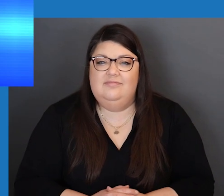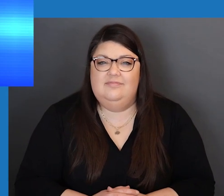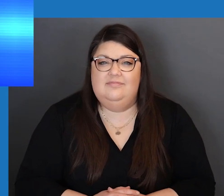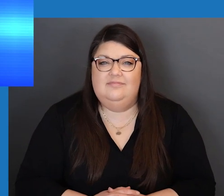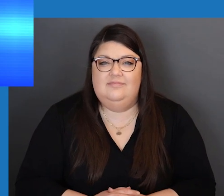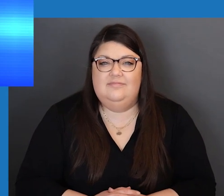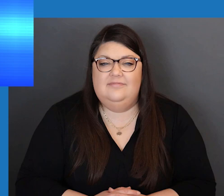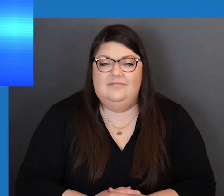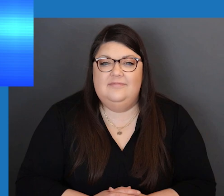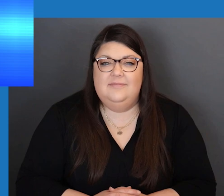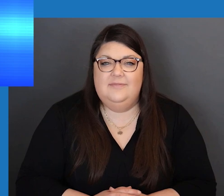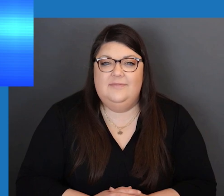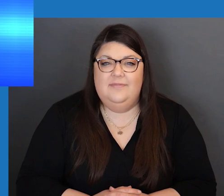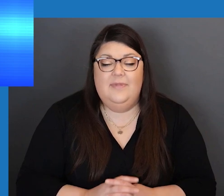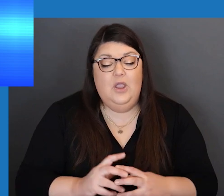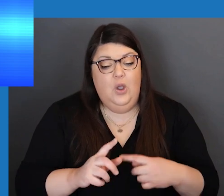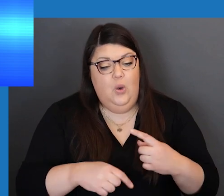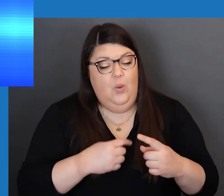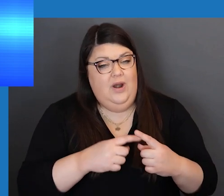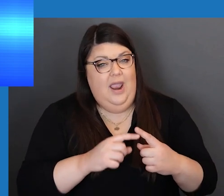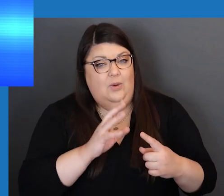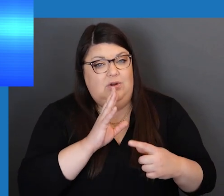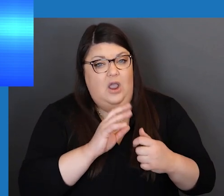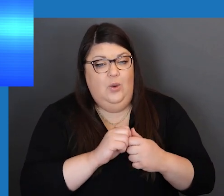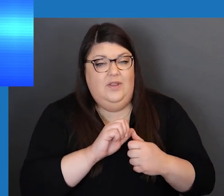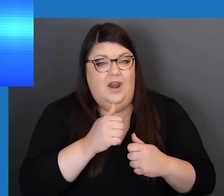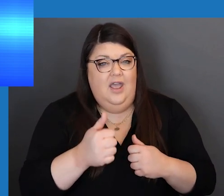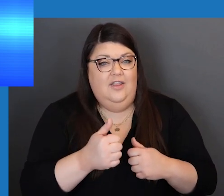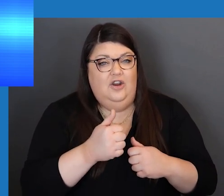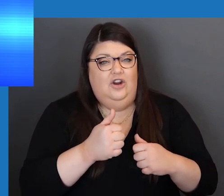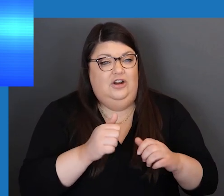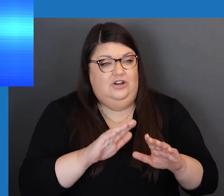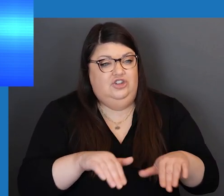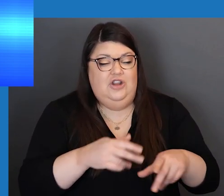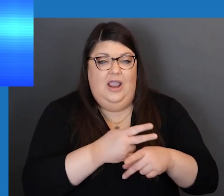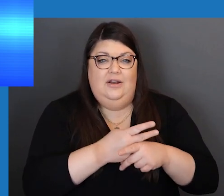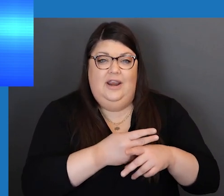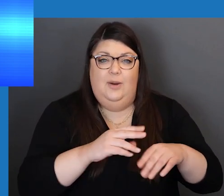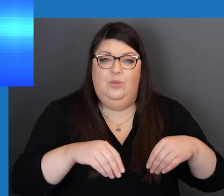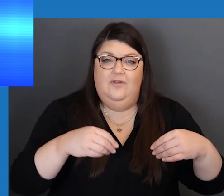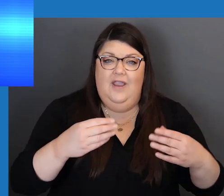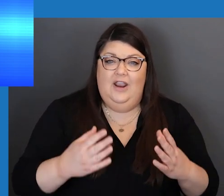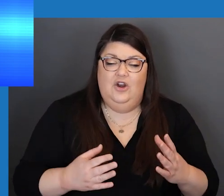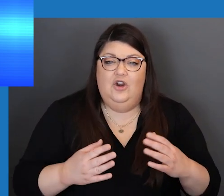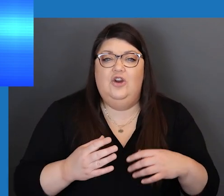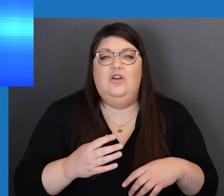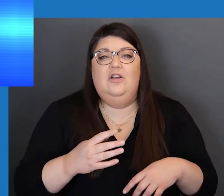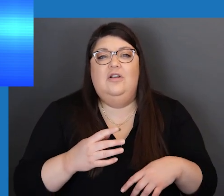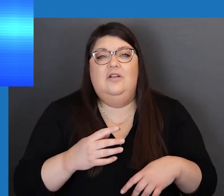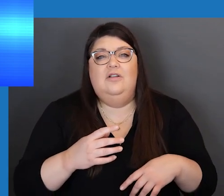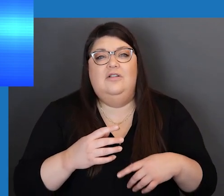When I would speak to another childcare provider, I gotta come to this from both sides